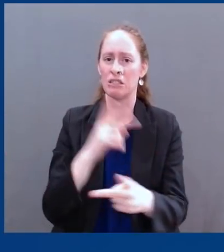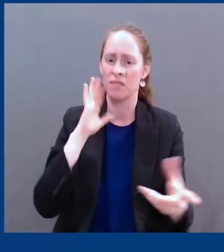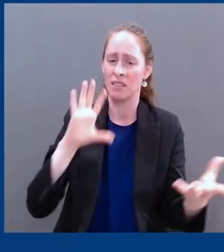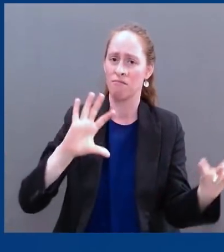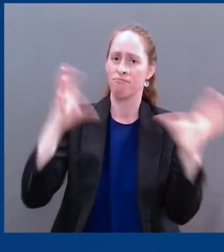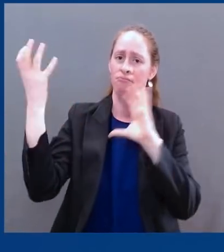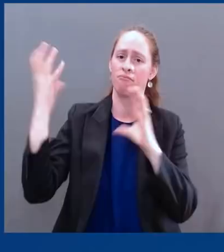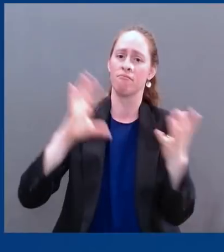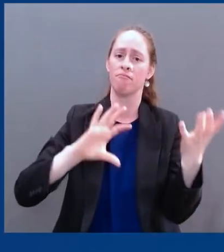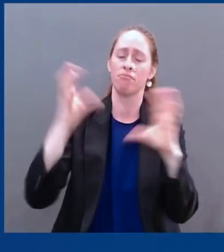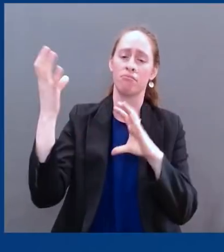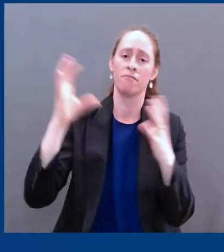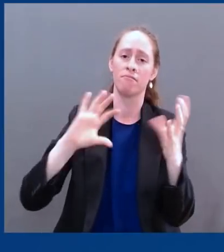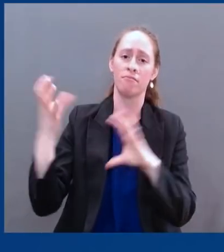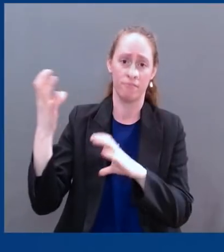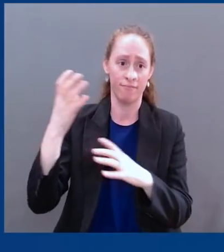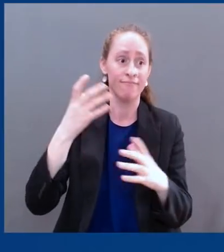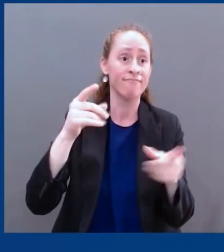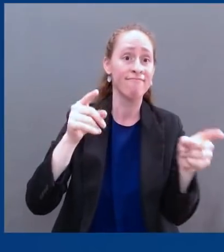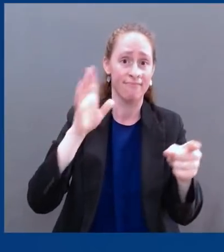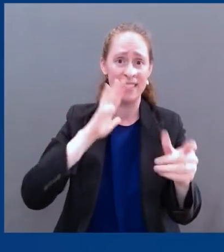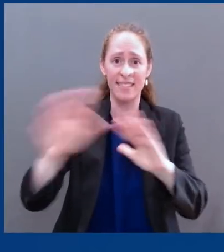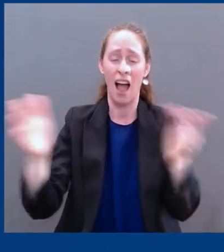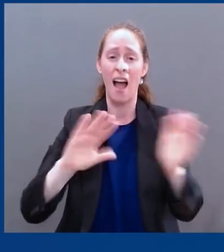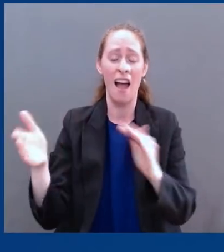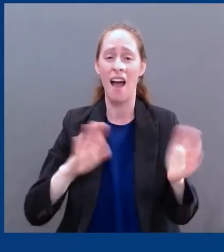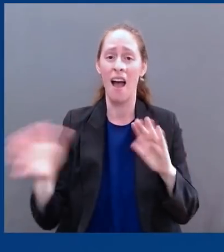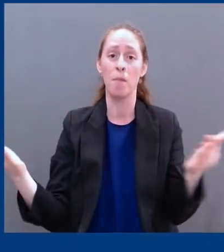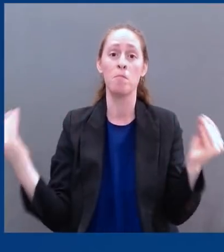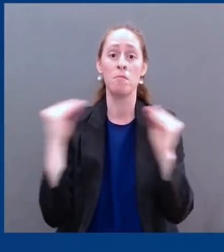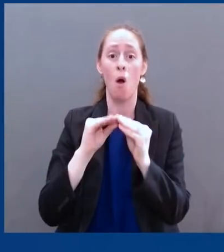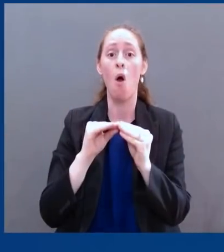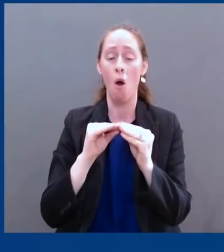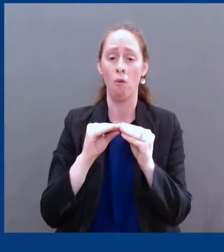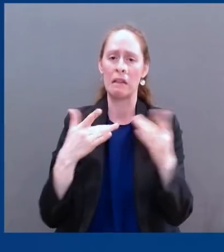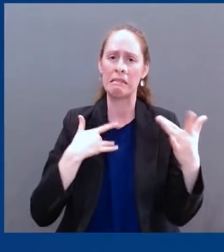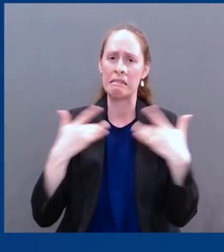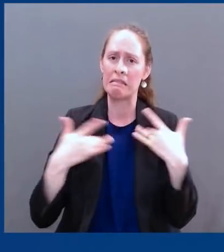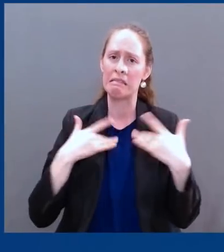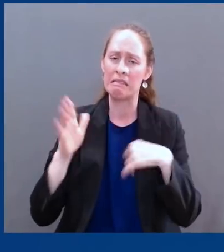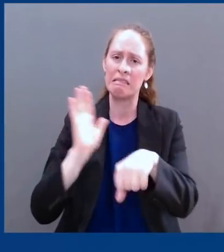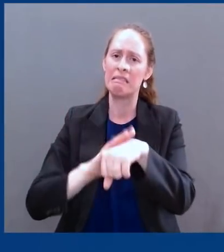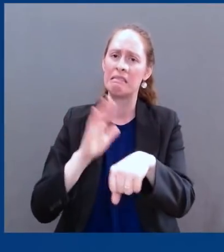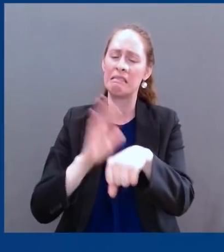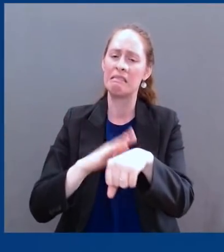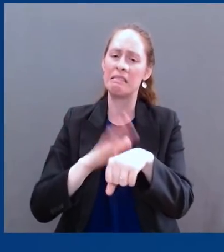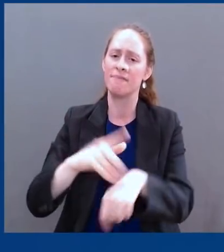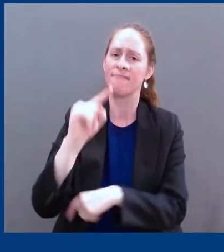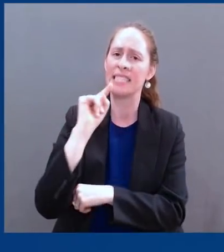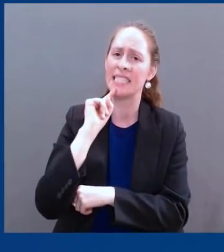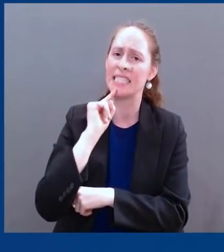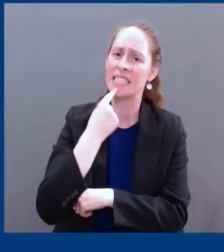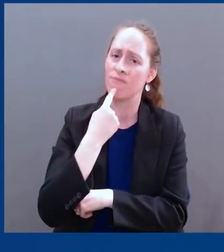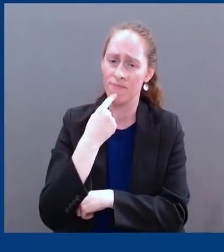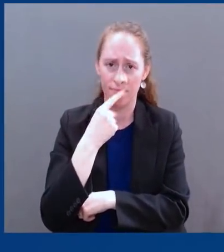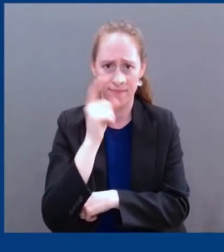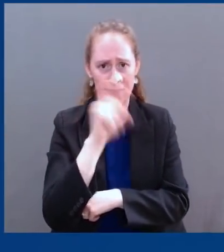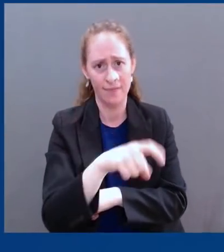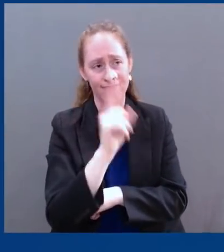There's no time to waste; Congress needs to act. With that, let's open it up for questions. Over to you, Kevin.